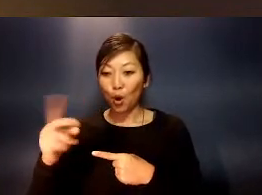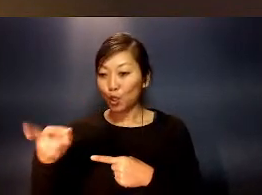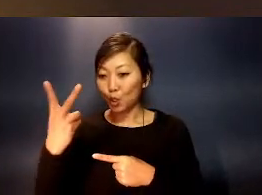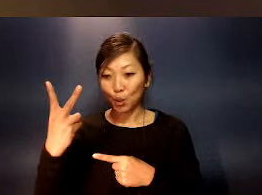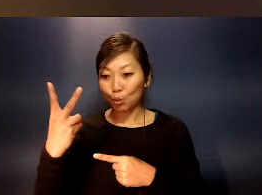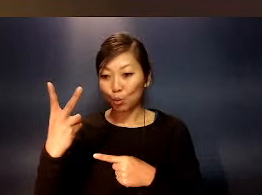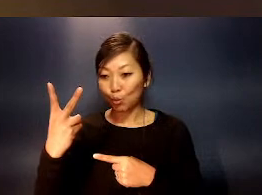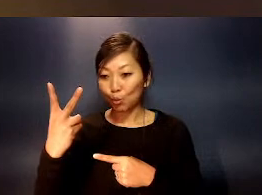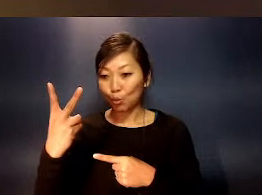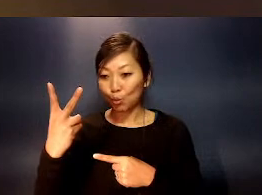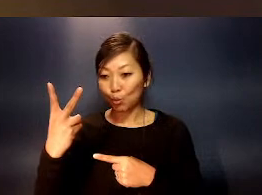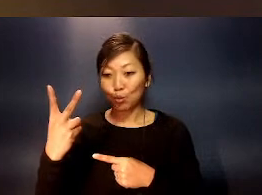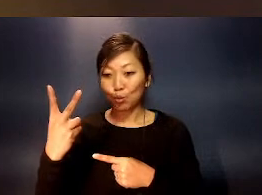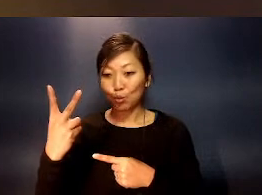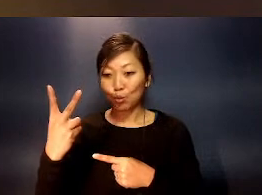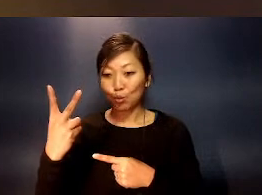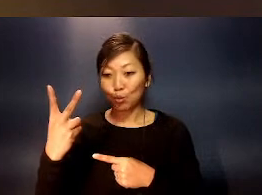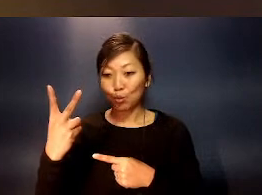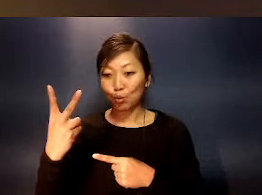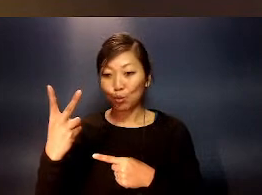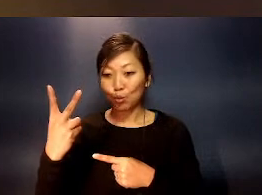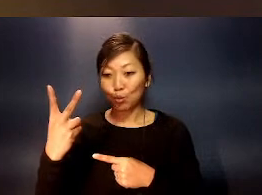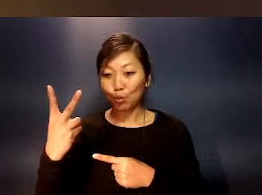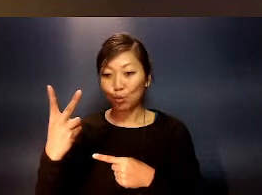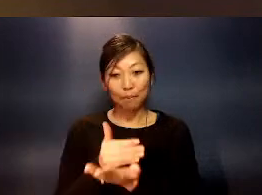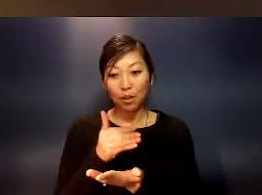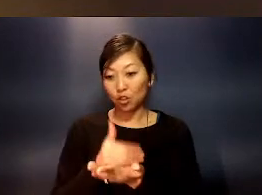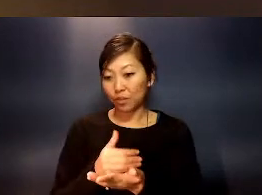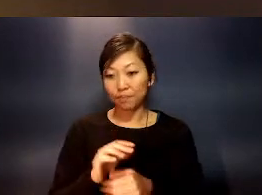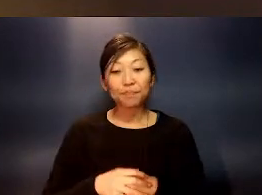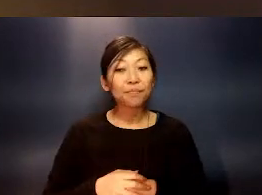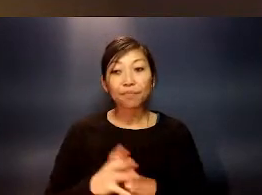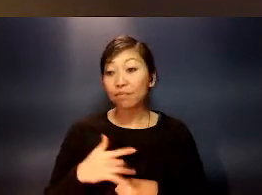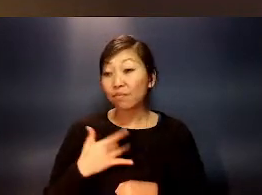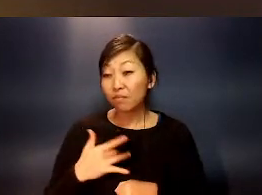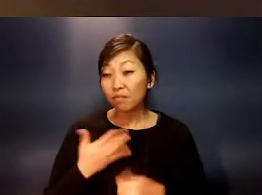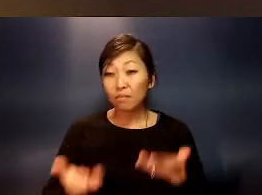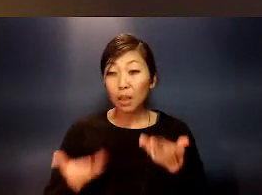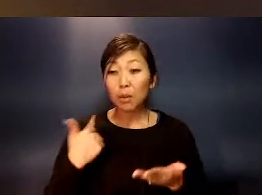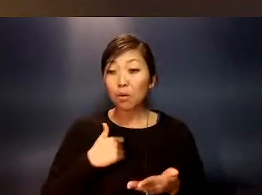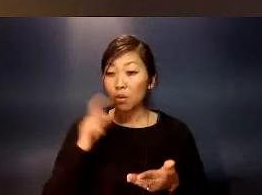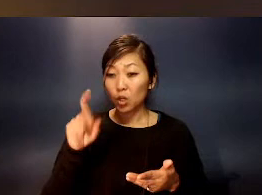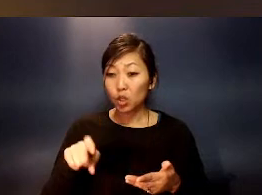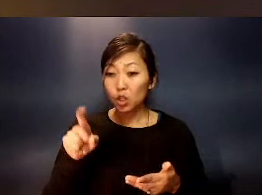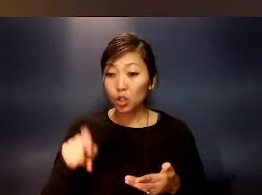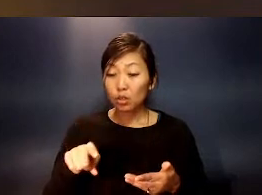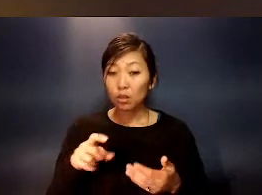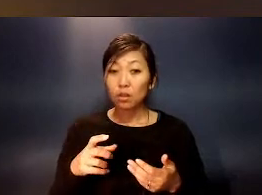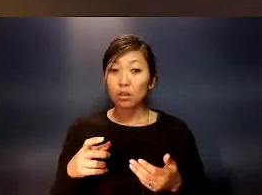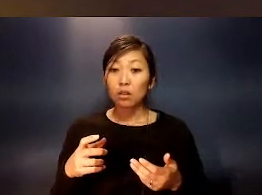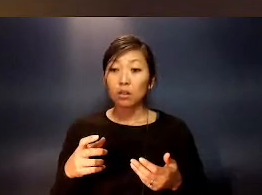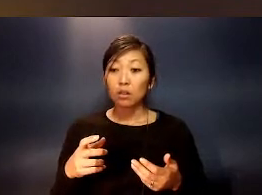THOSE OF YOU WHO WILL BE RETURNING, AND I KNOW THAT MOST OF YOU ARE SUPPORTING THIS, SO I FEEL A LITTLE BAD THAT I'M EVEN GETTING IN THE MIDDLE OF IT BECAUSE IT'S